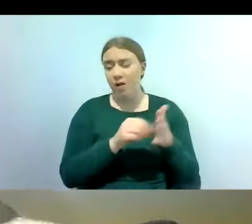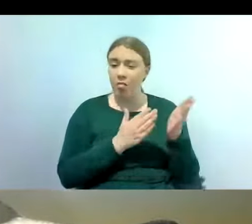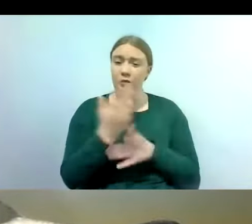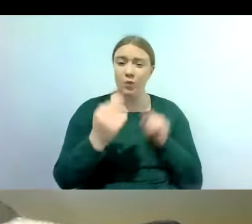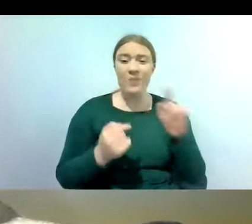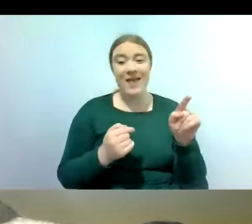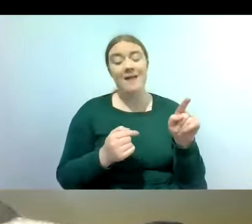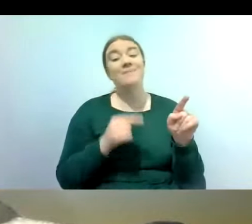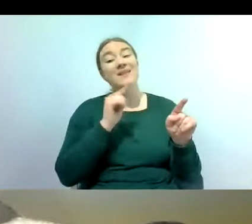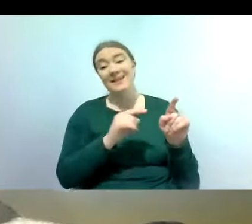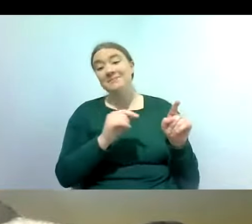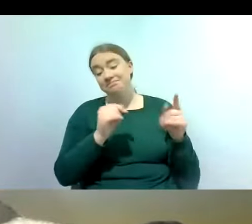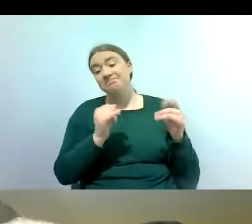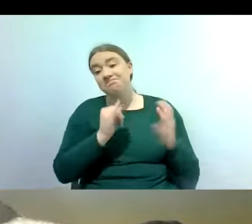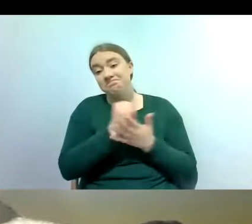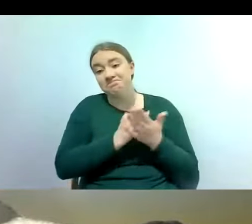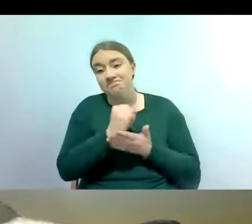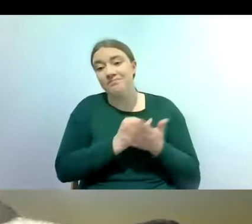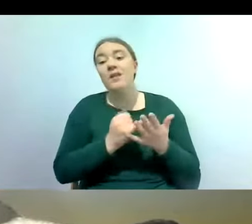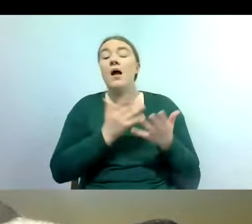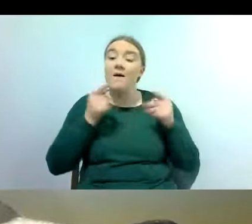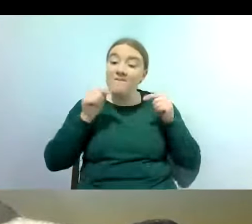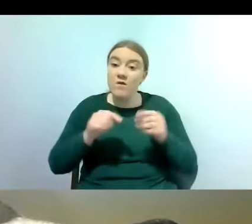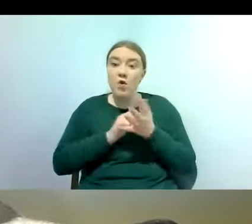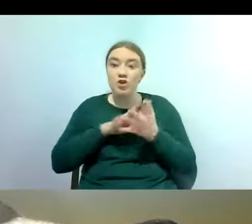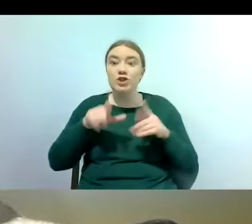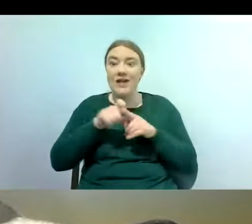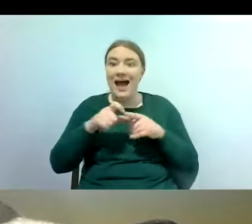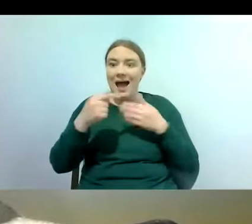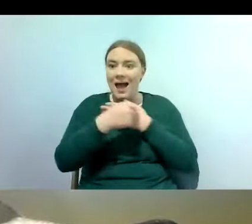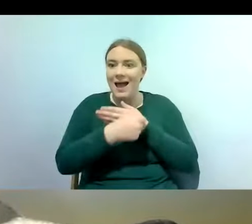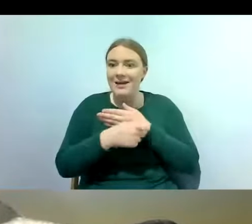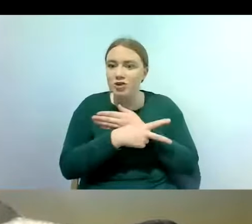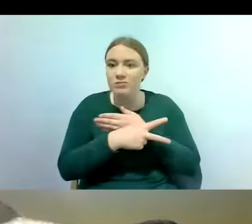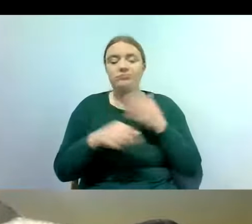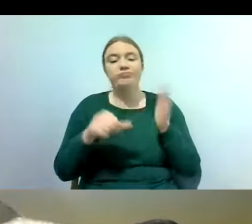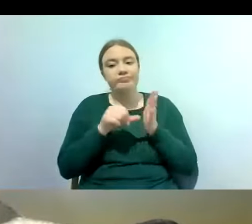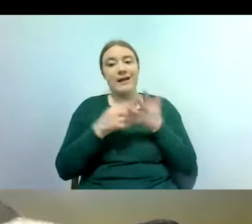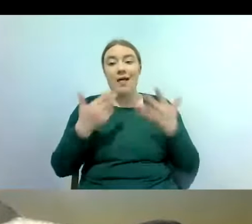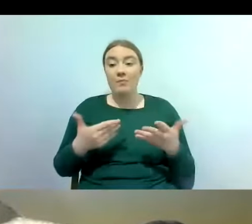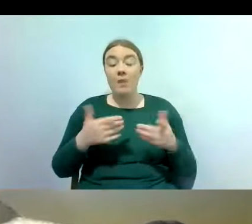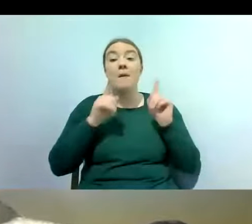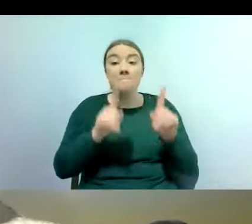bad thing in terms of shad at the moment but it's also it gives hope that the actions of